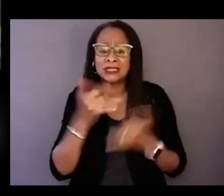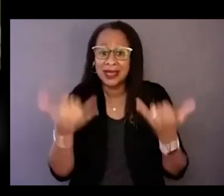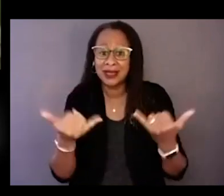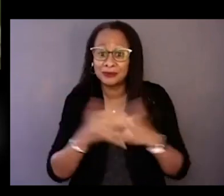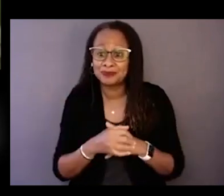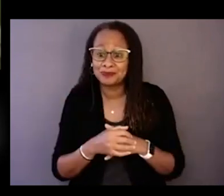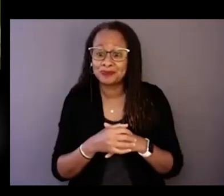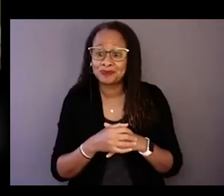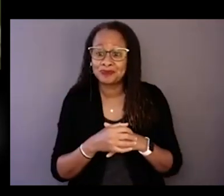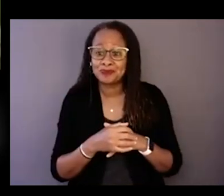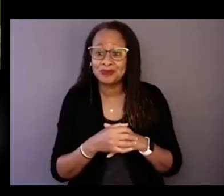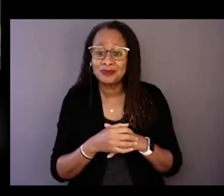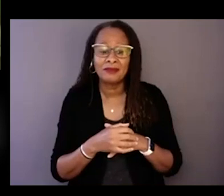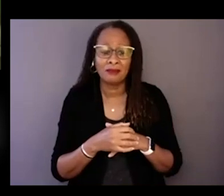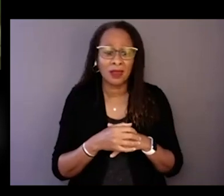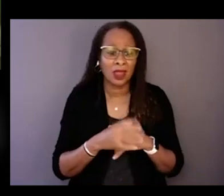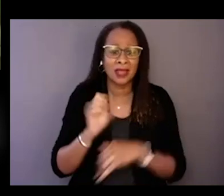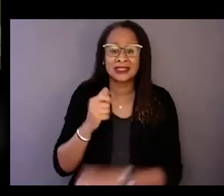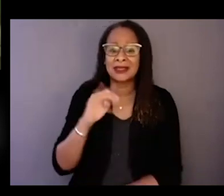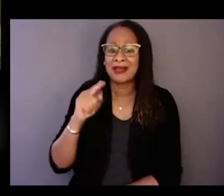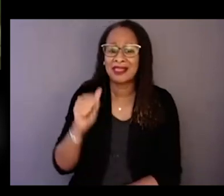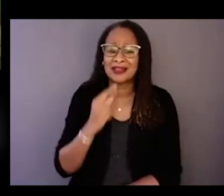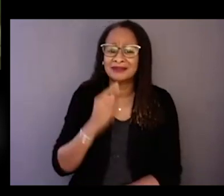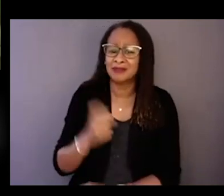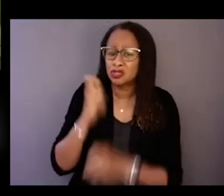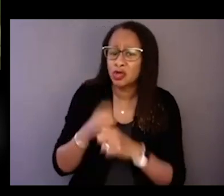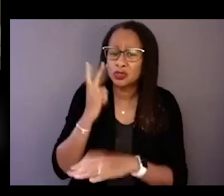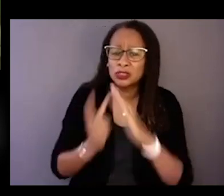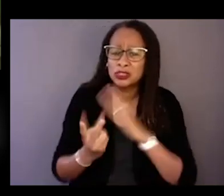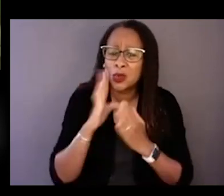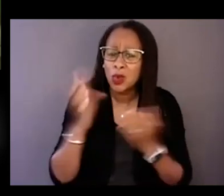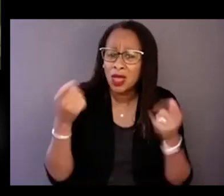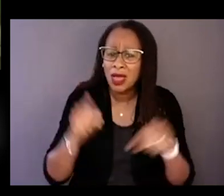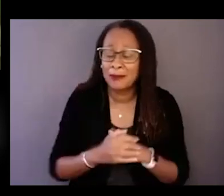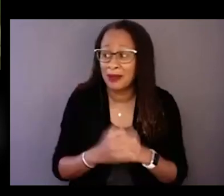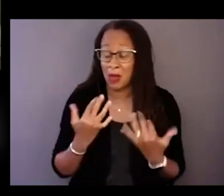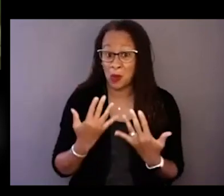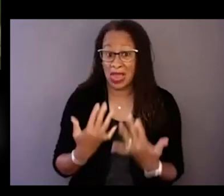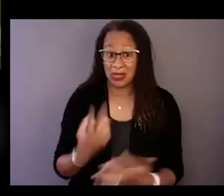It's really hard to predict what's going to happen. I'm still waiting to see if she actually will speak, you know,